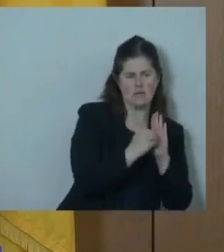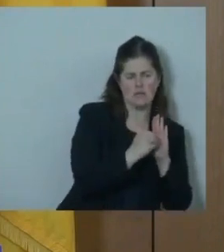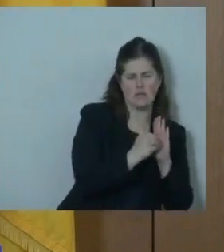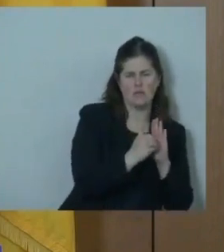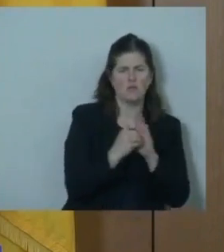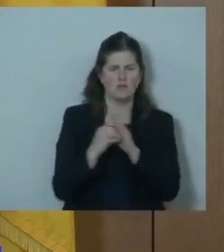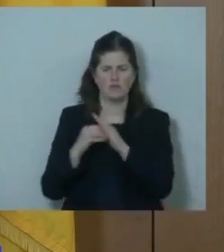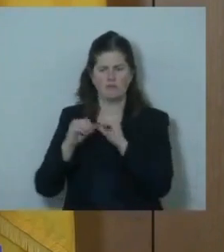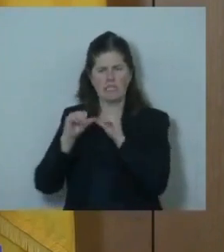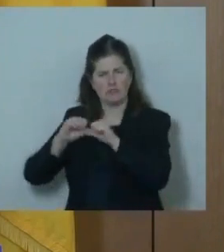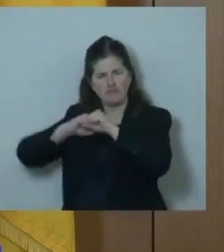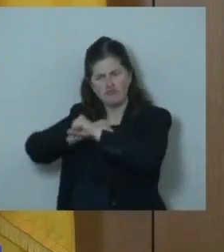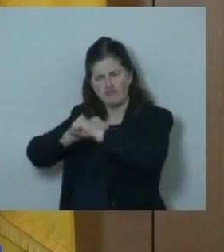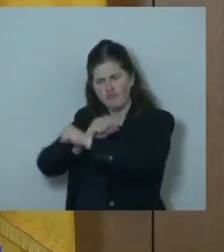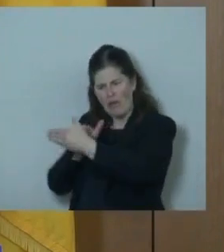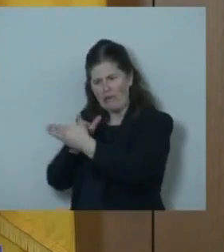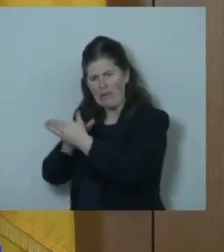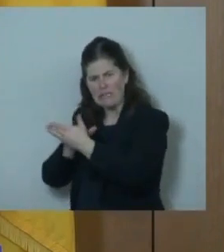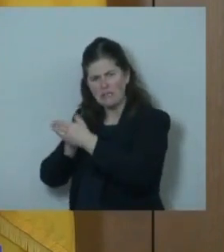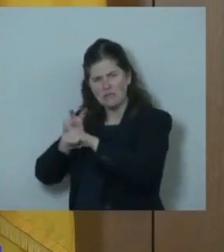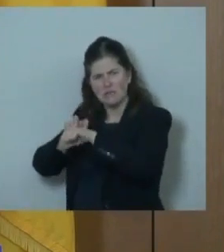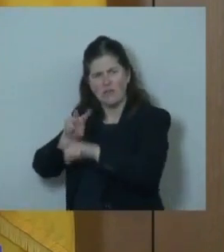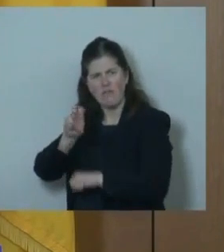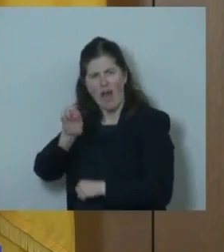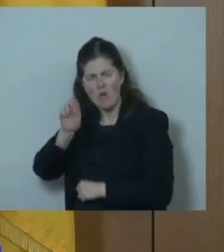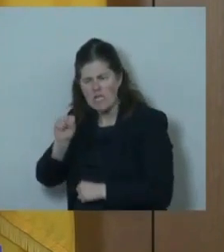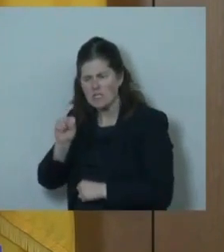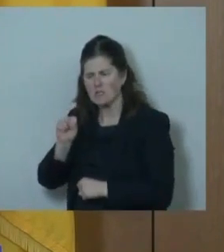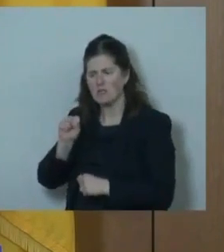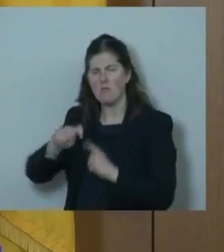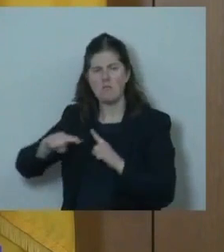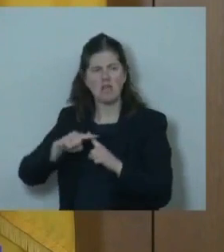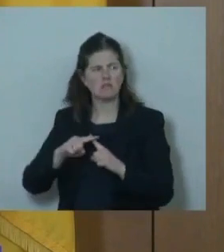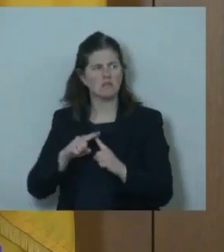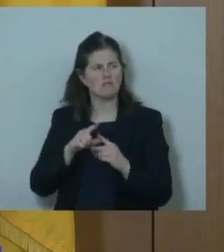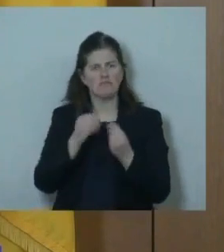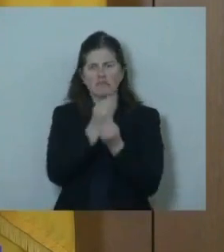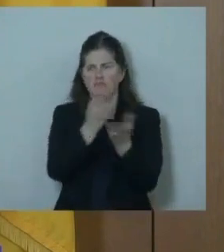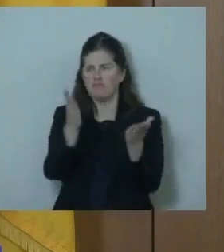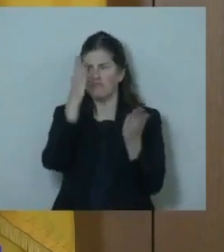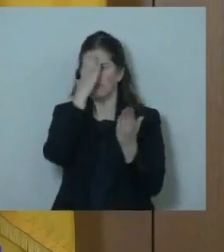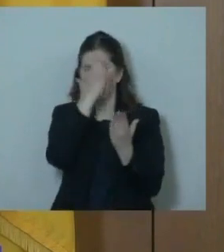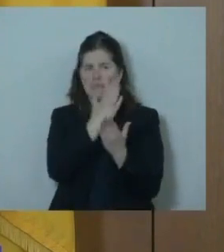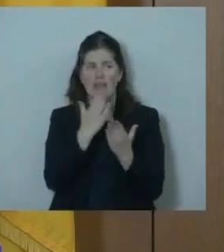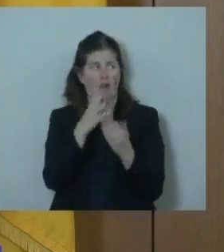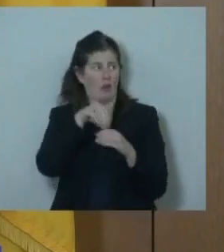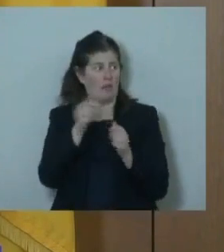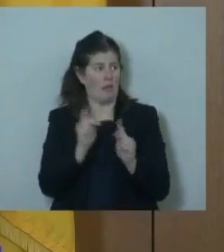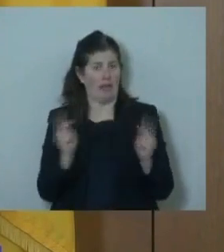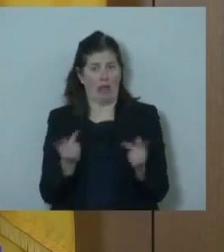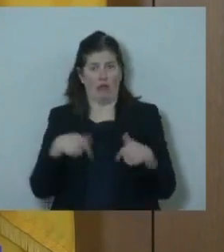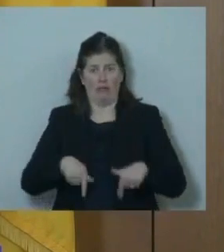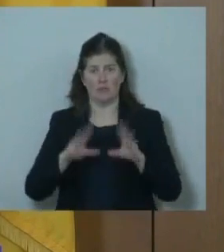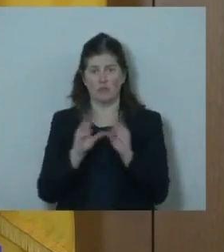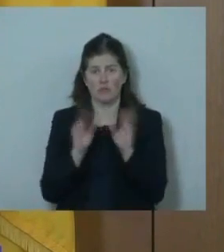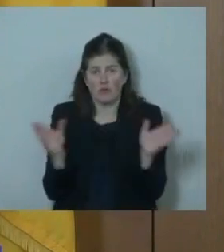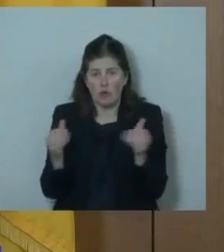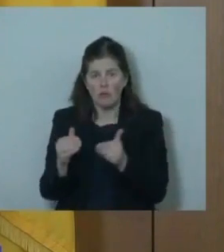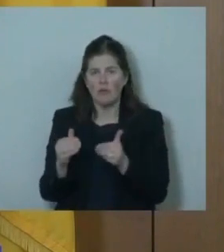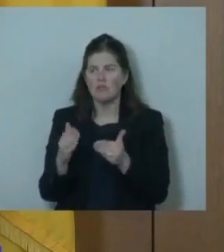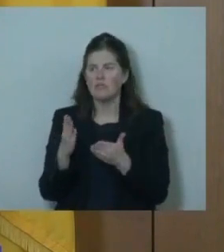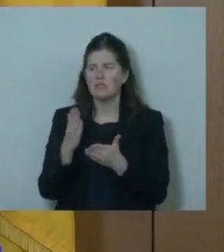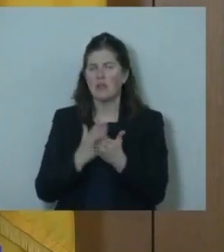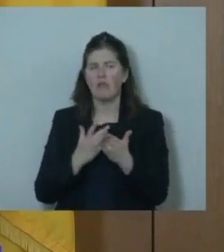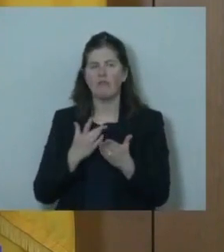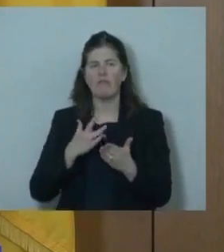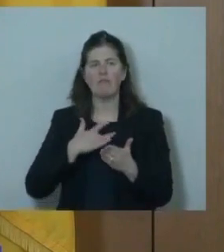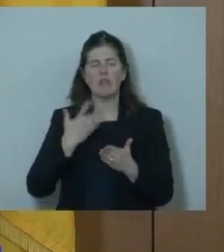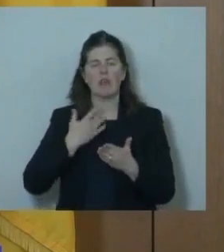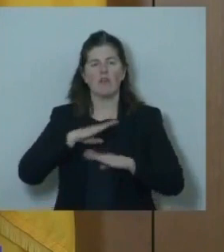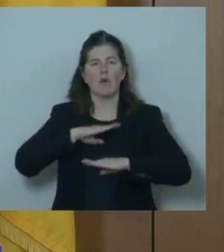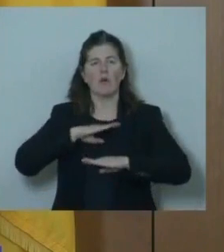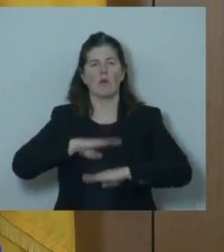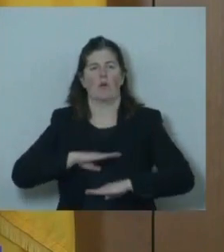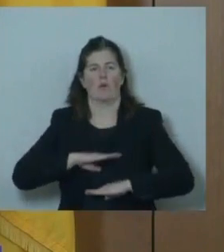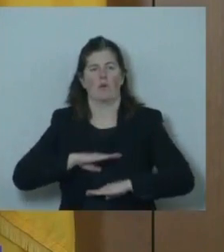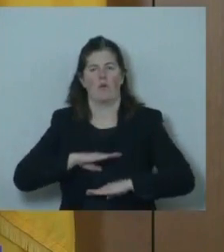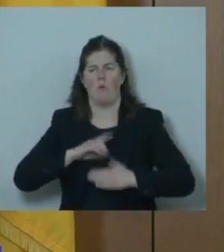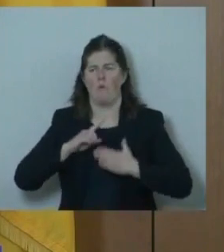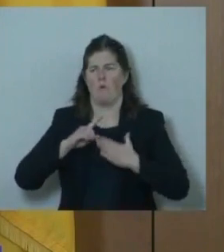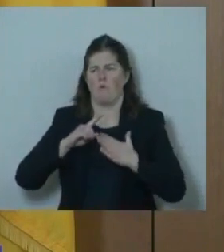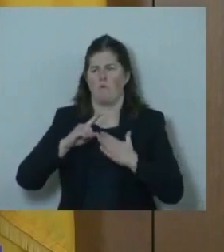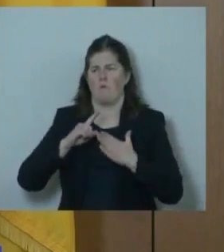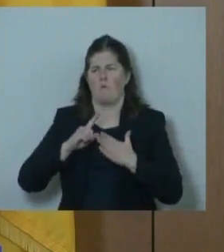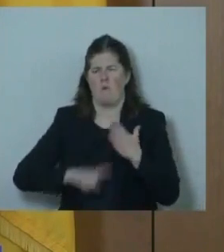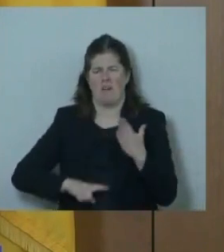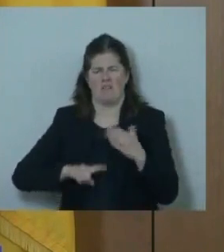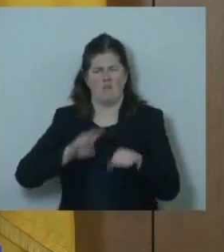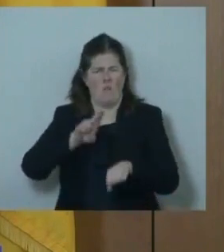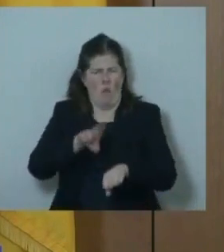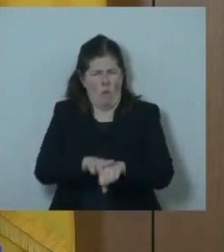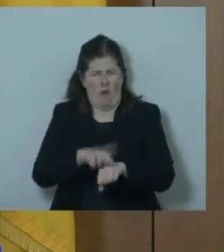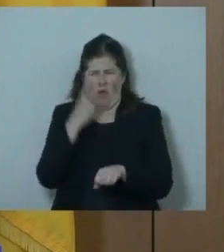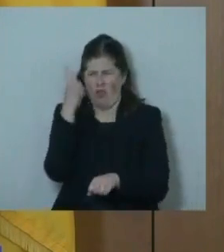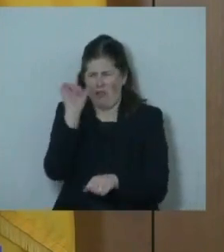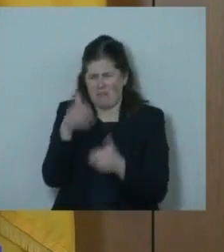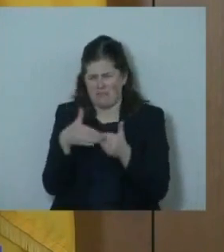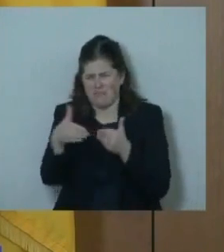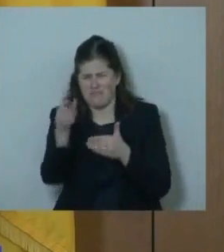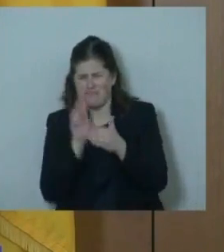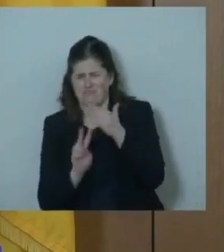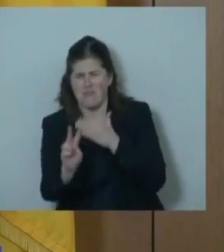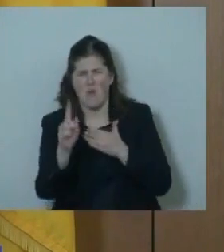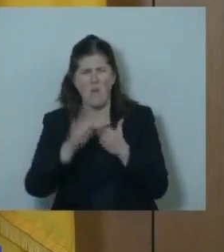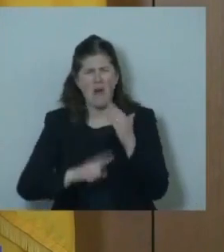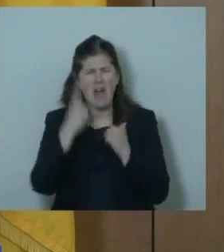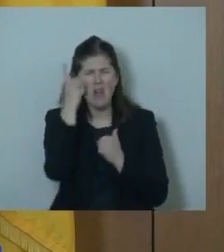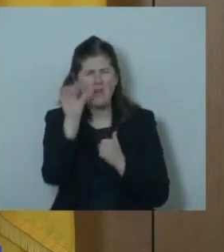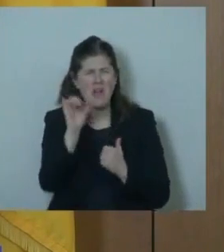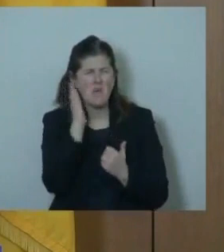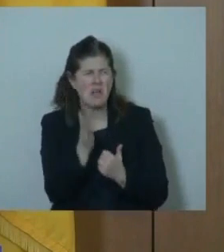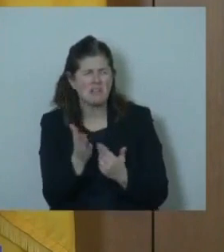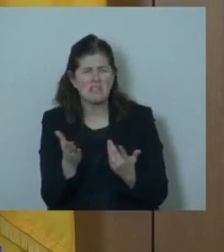WHAT CAN WE DO TO BOTH LOOK AT ECONOMIC RECOVERY, TO STAY IN THE FIGHT PRODUCTIVELY, AND TO GIVE A SENSE TO NEW MEXICANS, INCLUDING EVERYONE AT THIS PRESS CONFERENCE, SOME RELIEF VALVE?